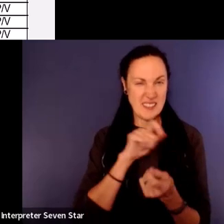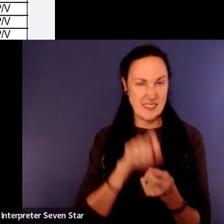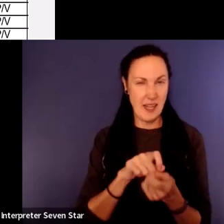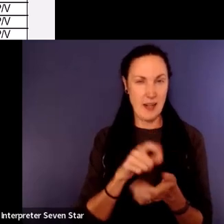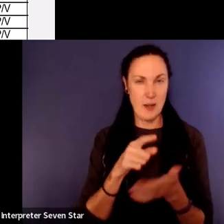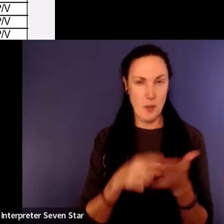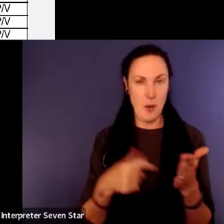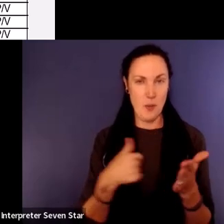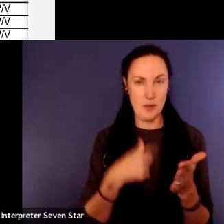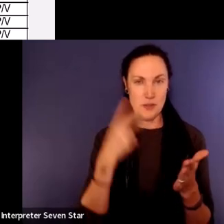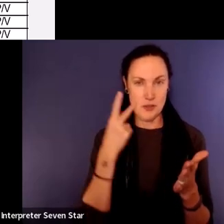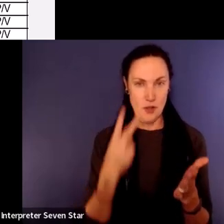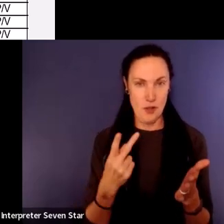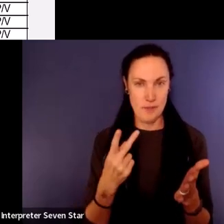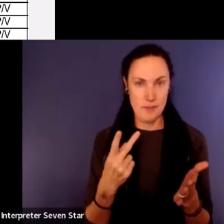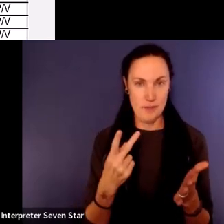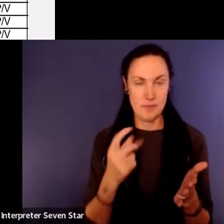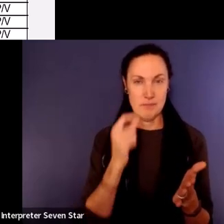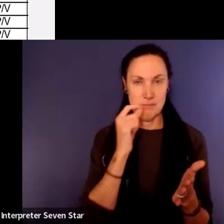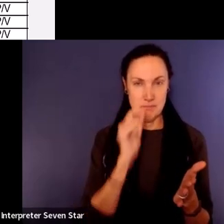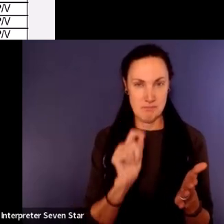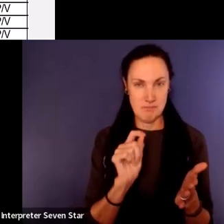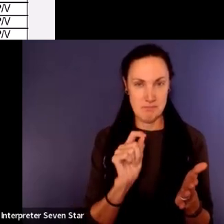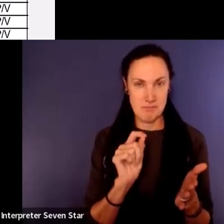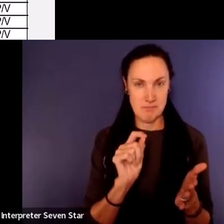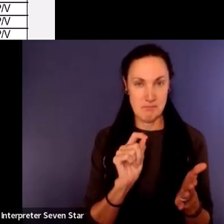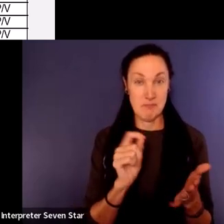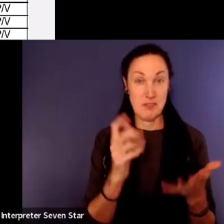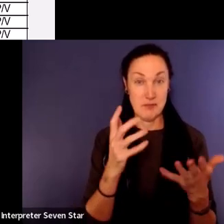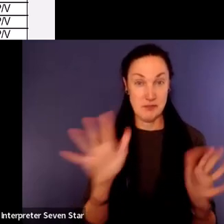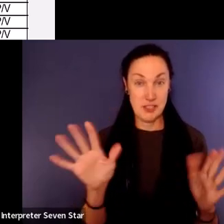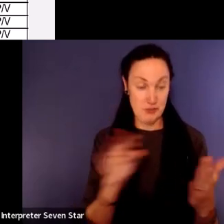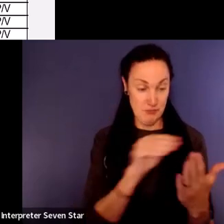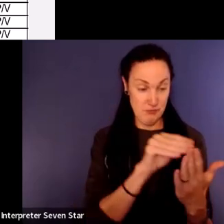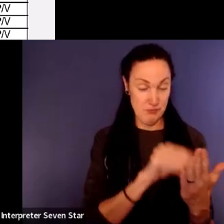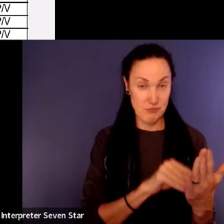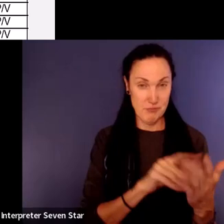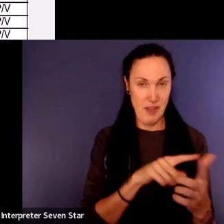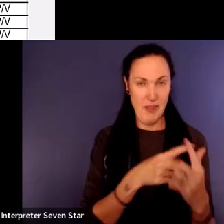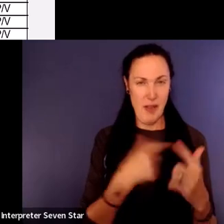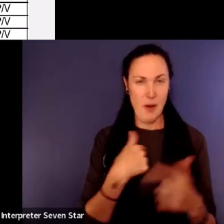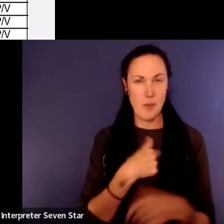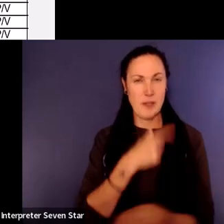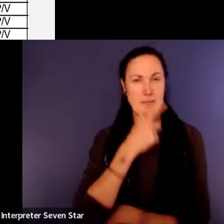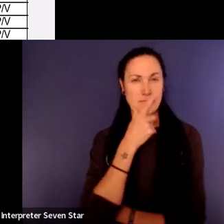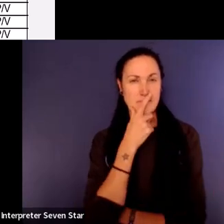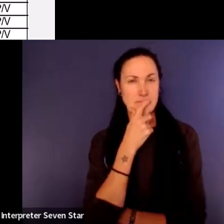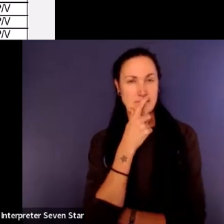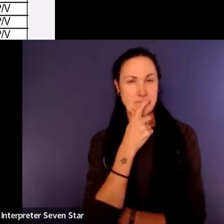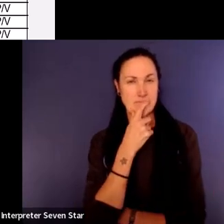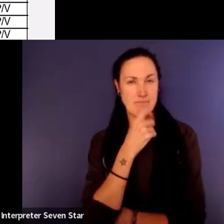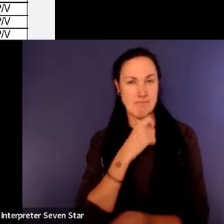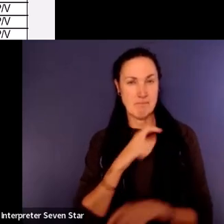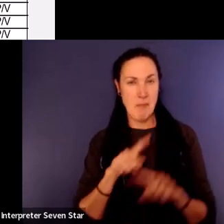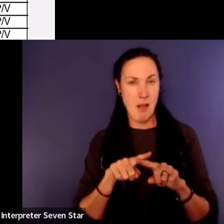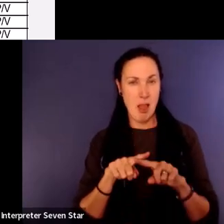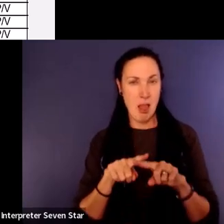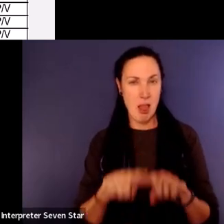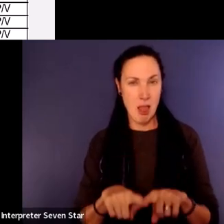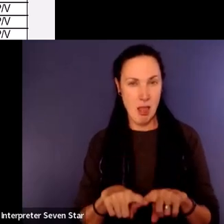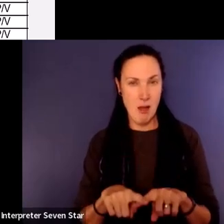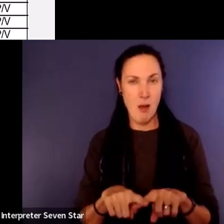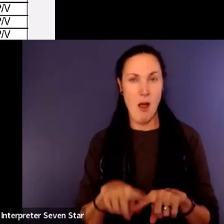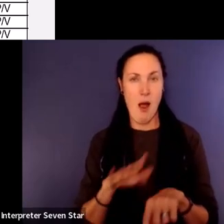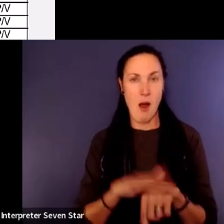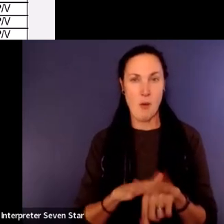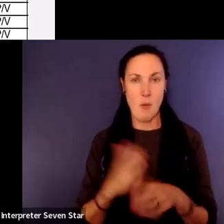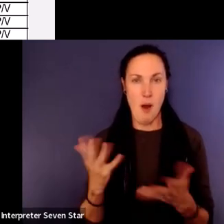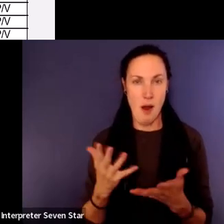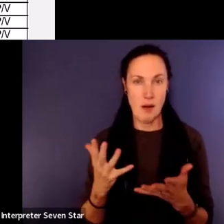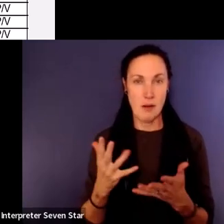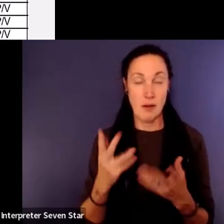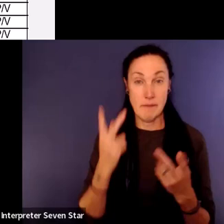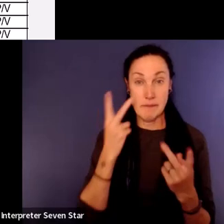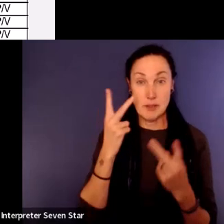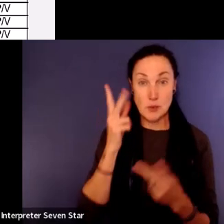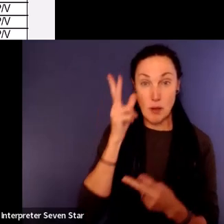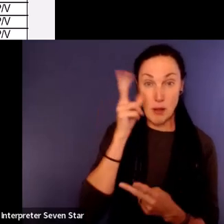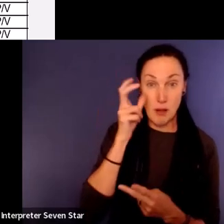and then analyzed whether it was visual, tactile (touch), auditory, olfactory or gustatory (taste